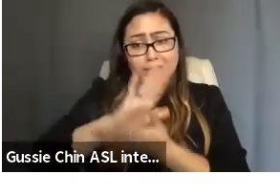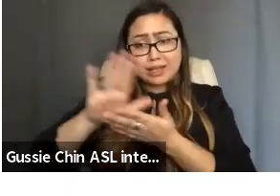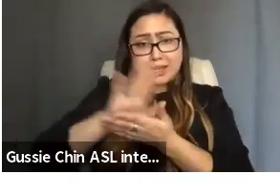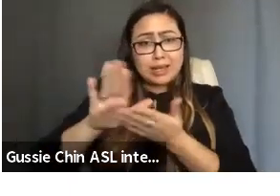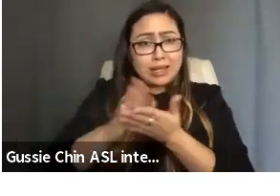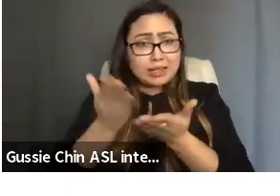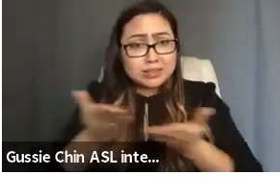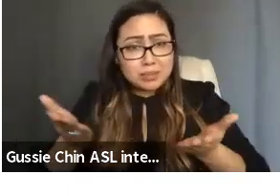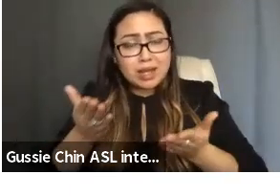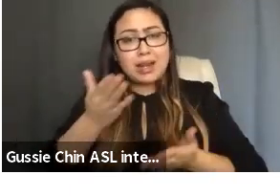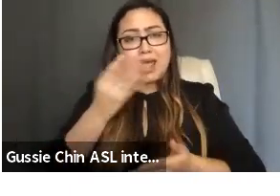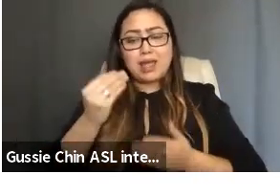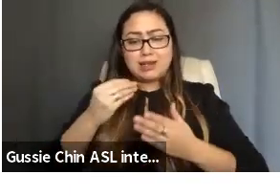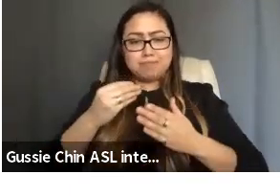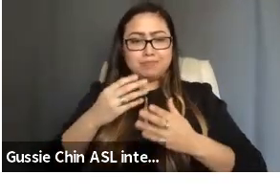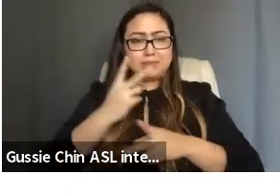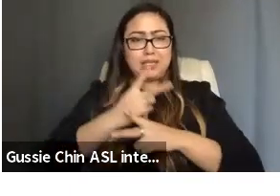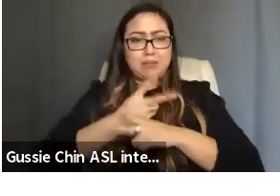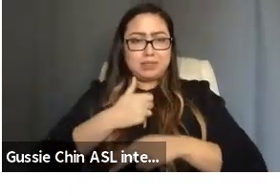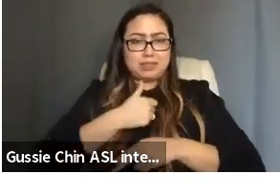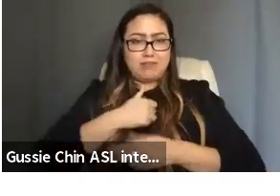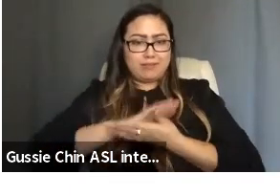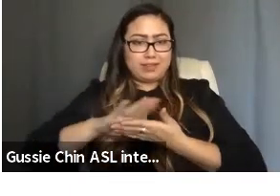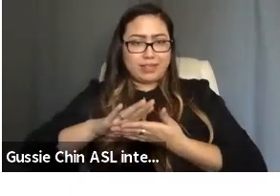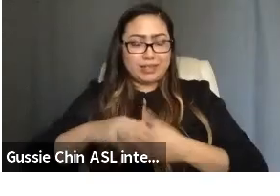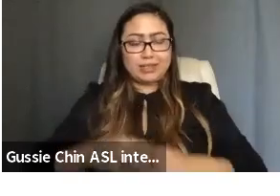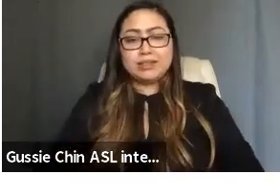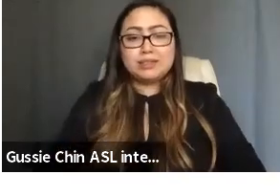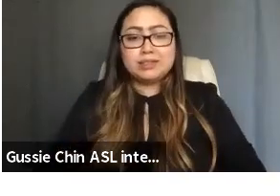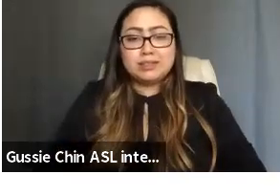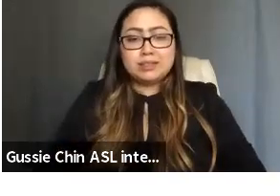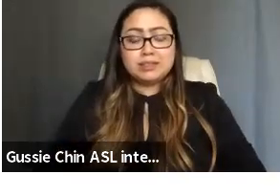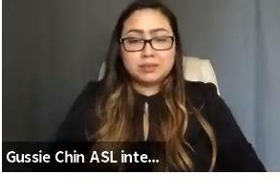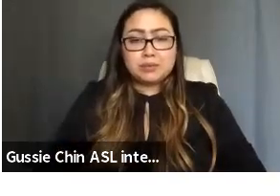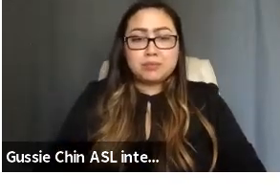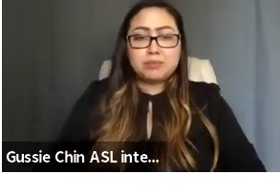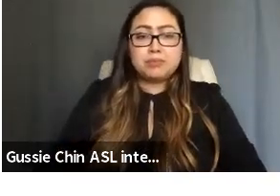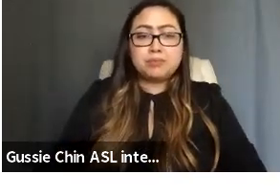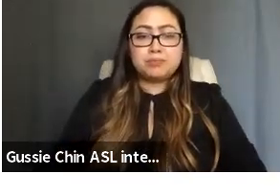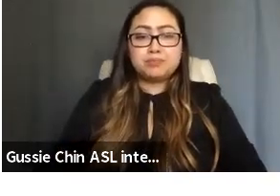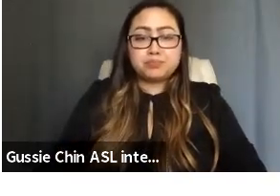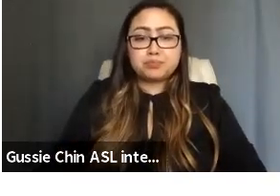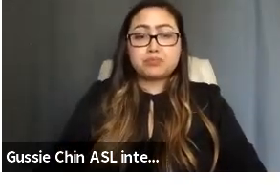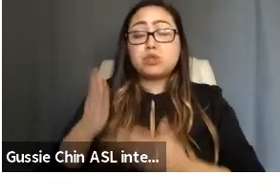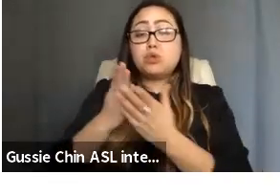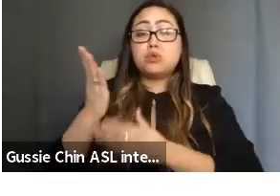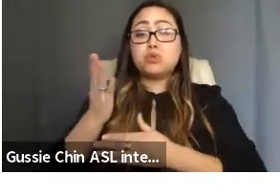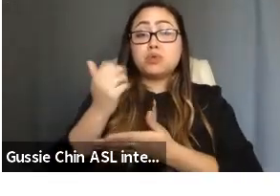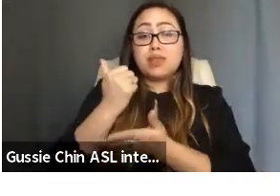and hygiene kits. Through the help of these promotoras, we were able to support this community